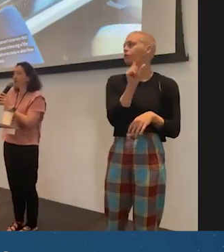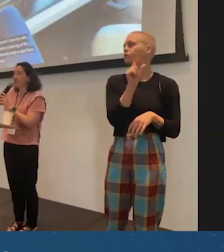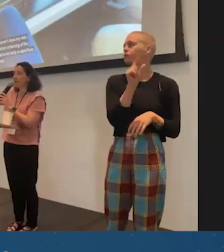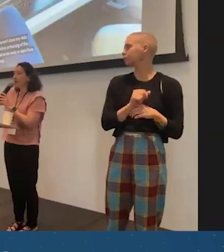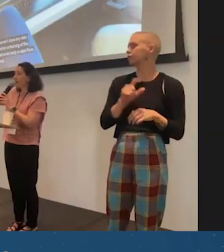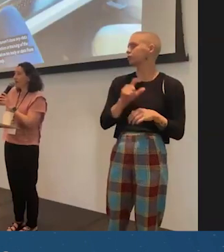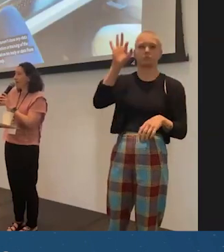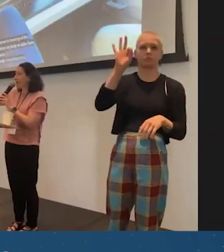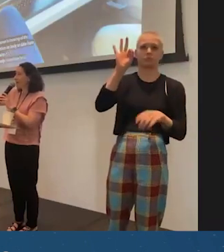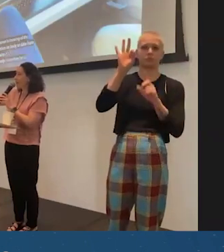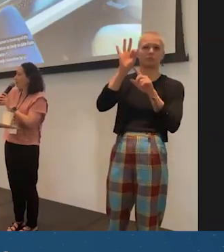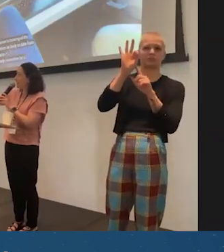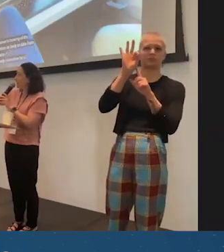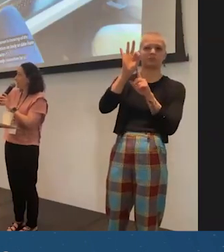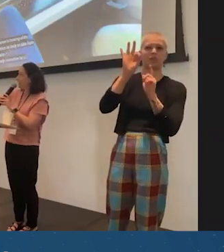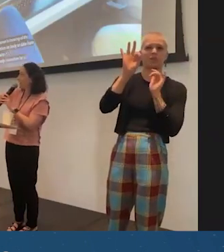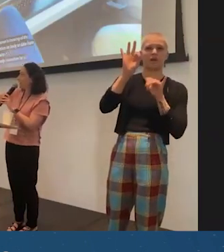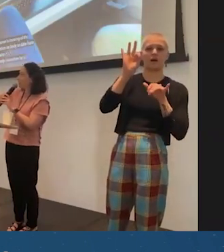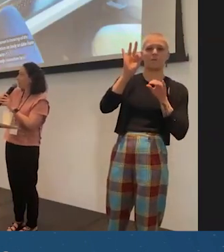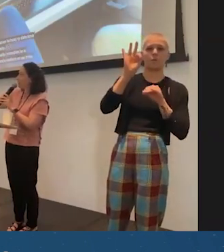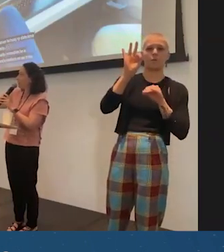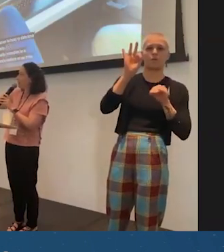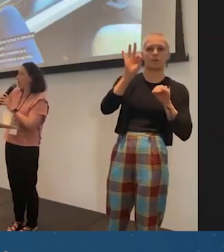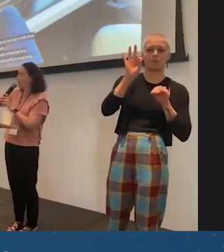and hold it and then move his arm